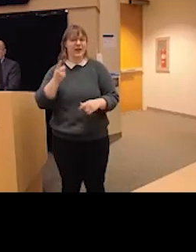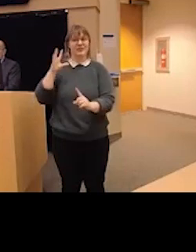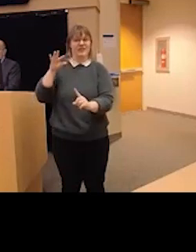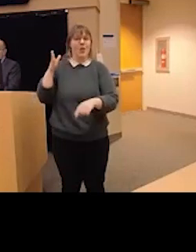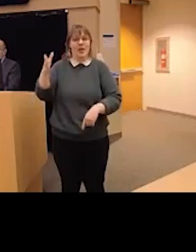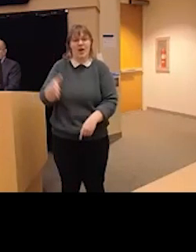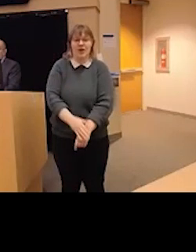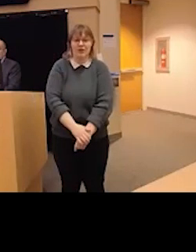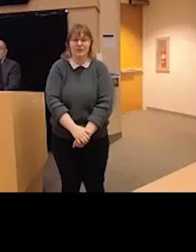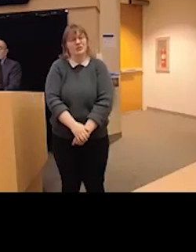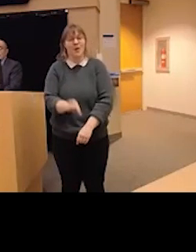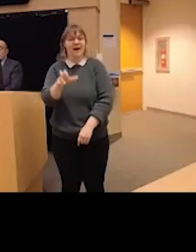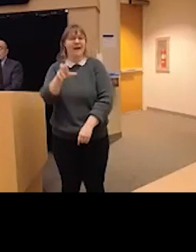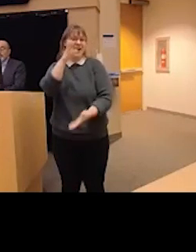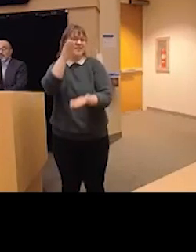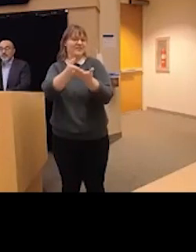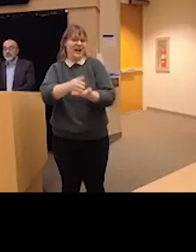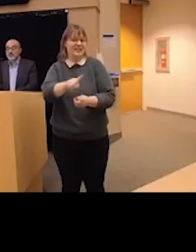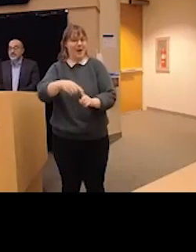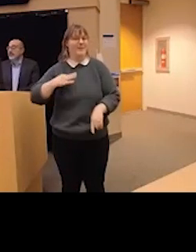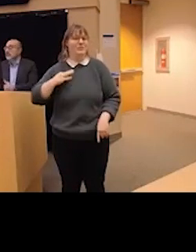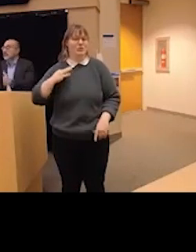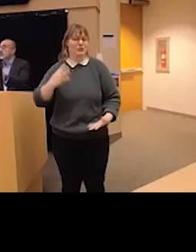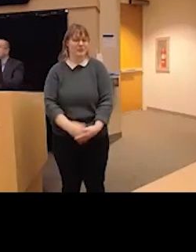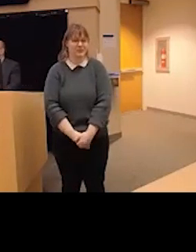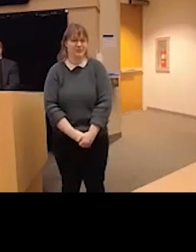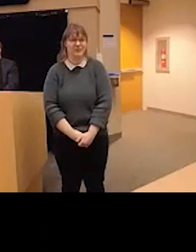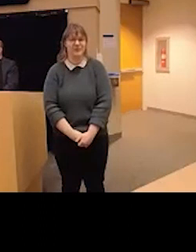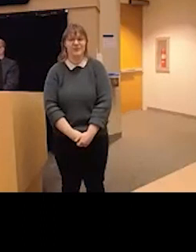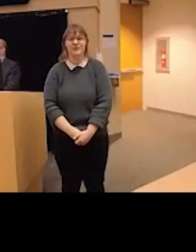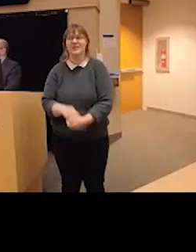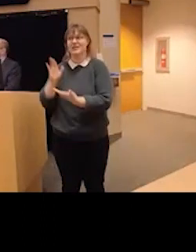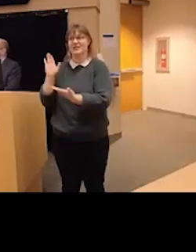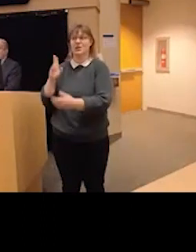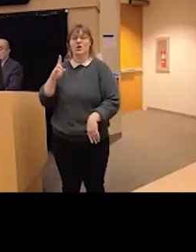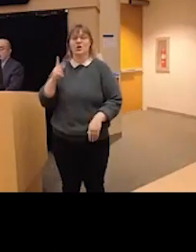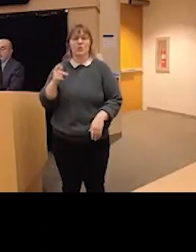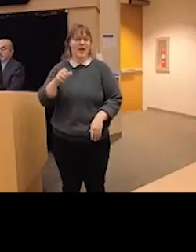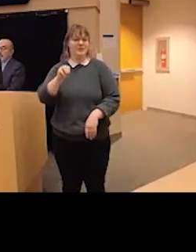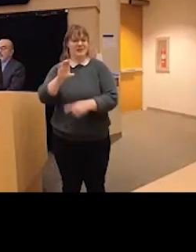there so um and so this is kind of where I work at at UPMC University of Pittsburgh medical center